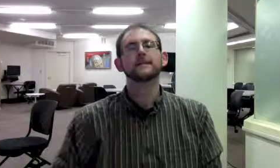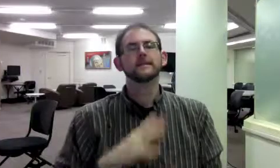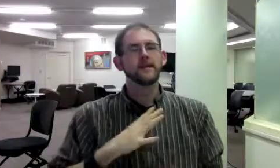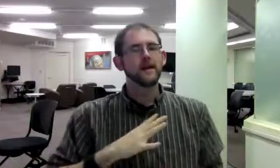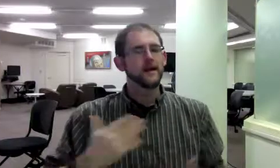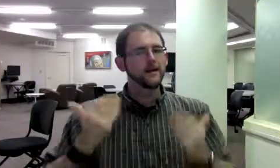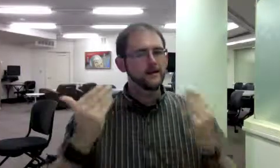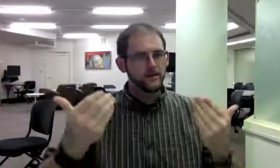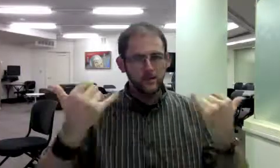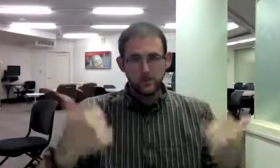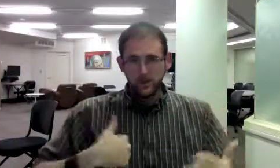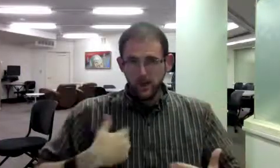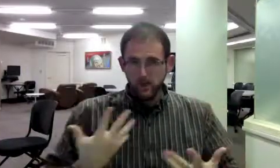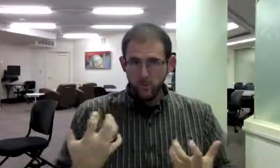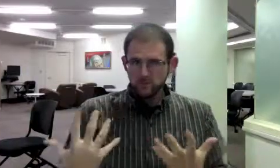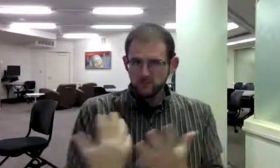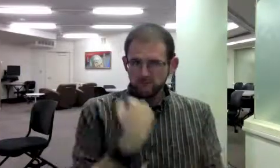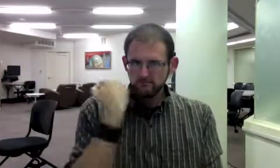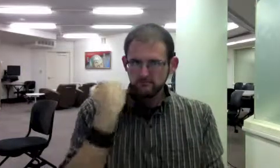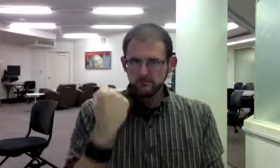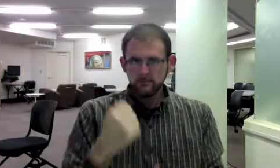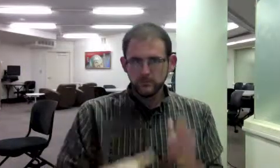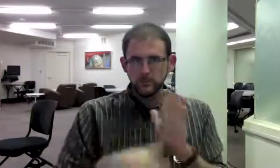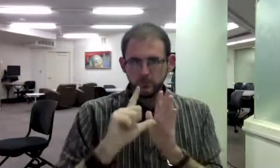So today, I'm going to grab the chance to review something!